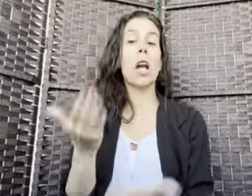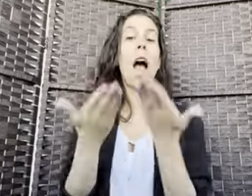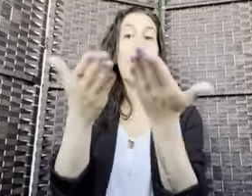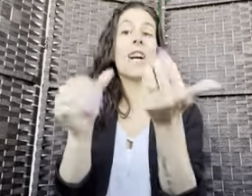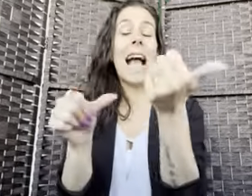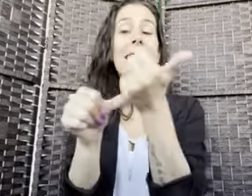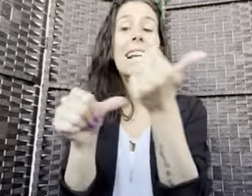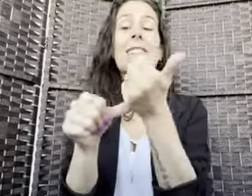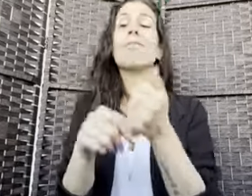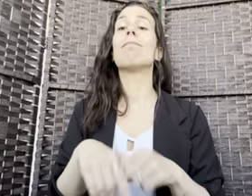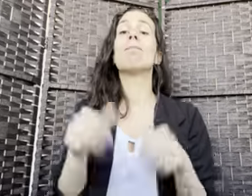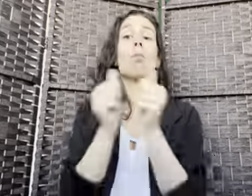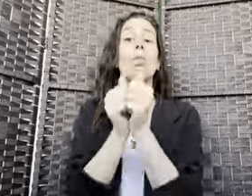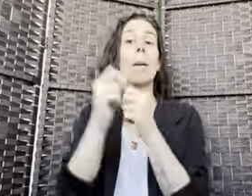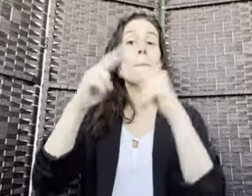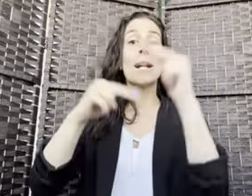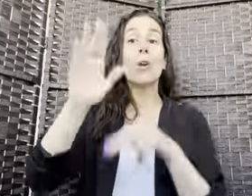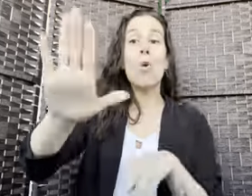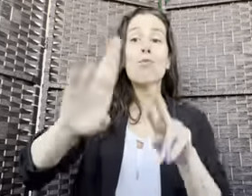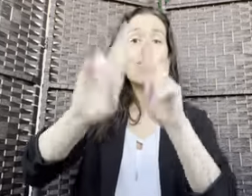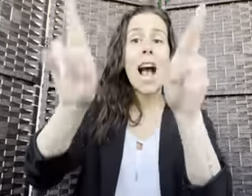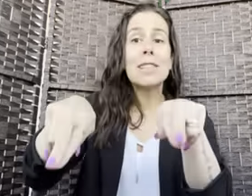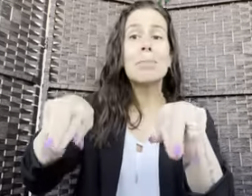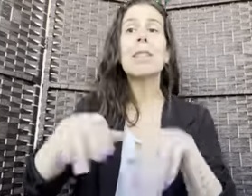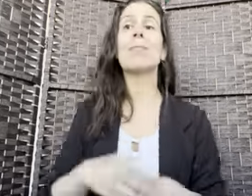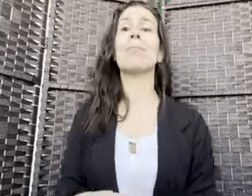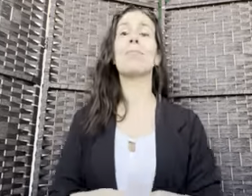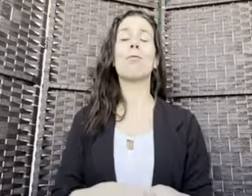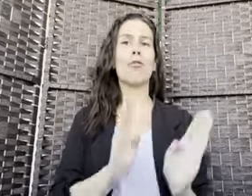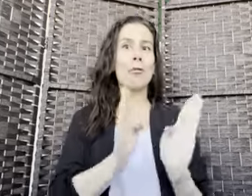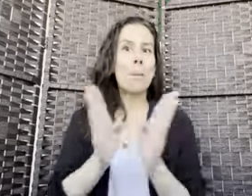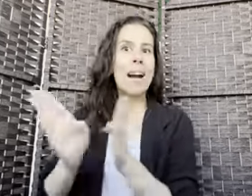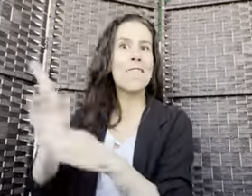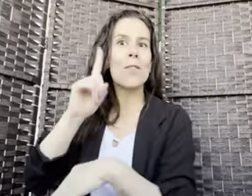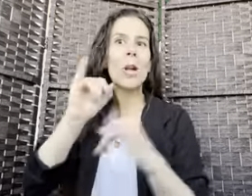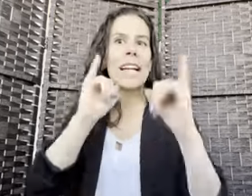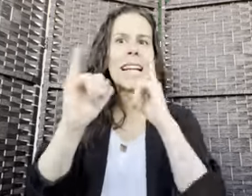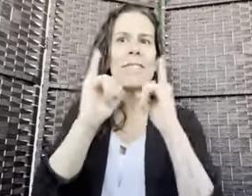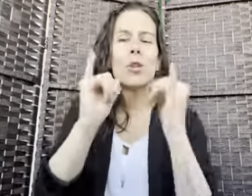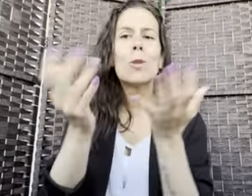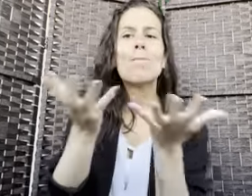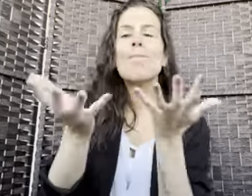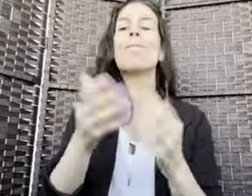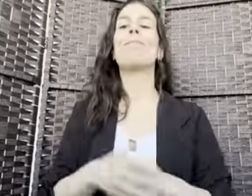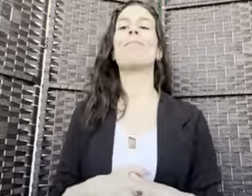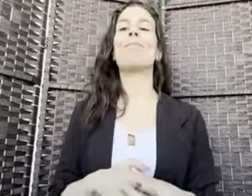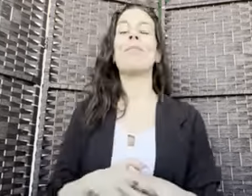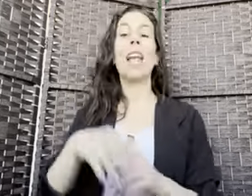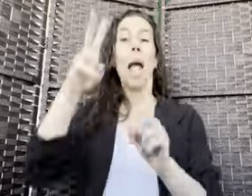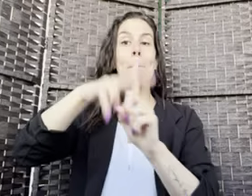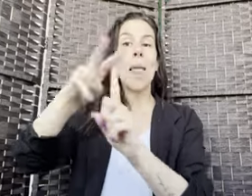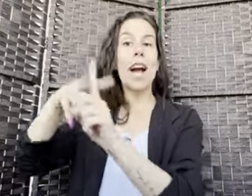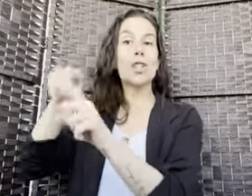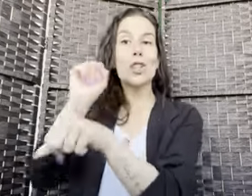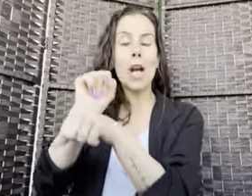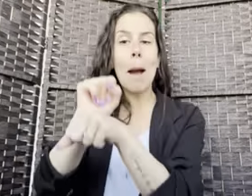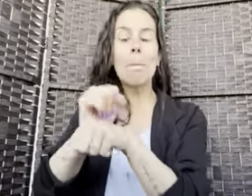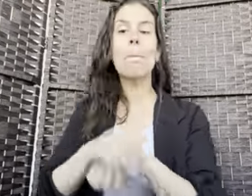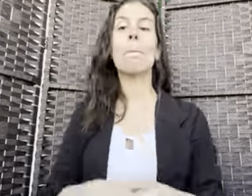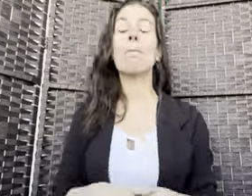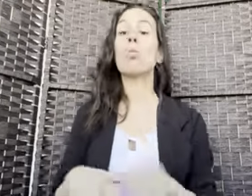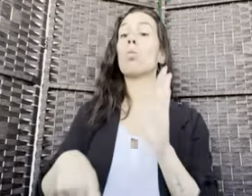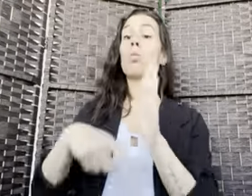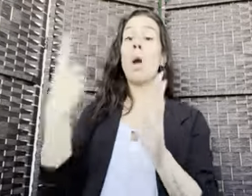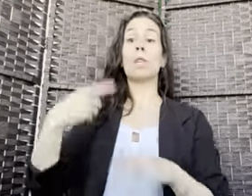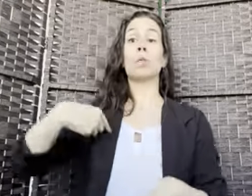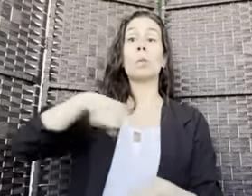We can also offer assistance with building your resume, preparing for interviews, and applying for jobs.